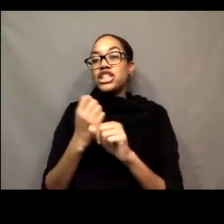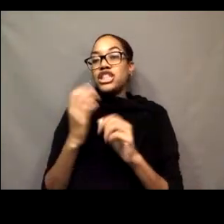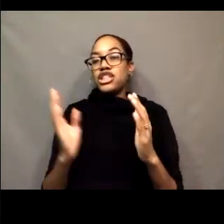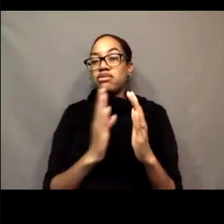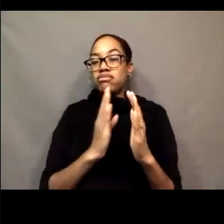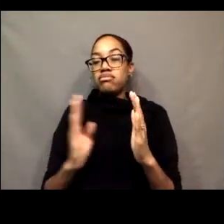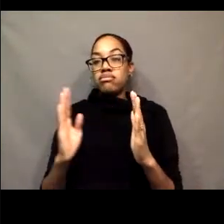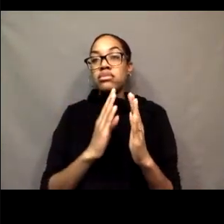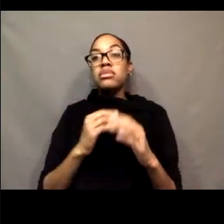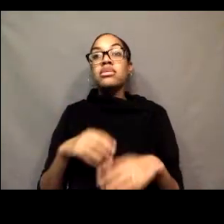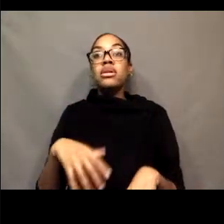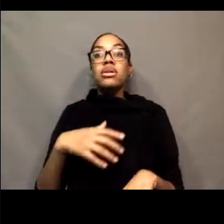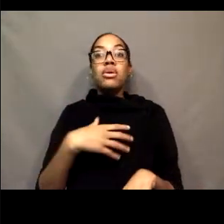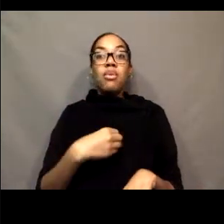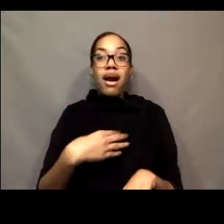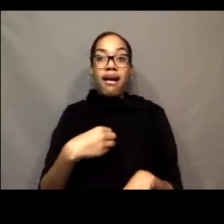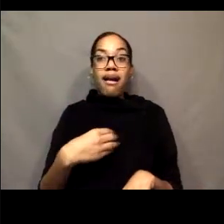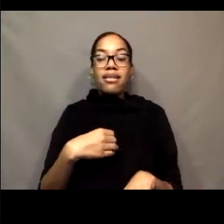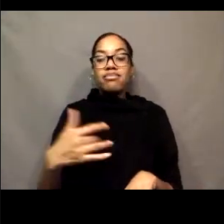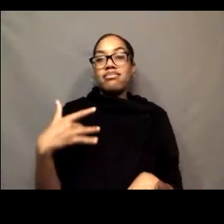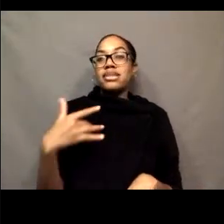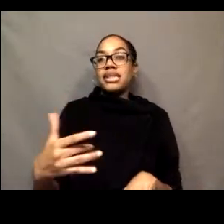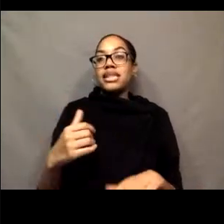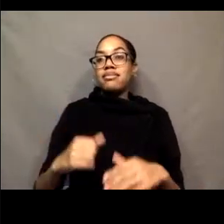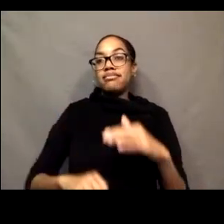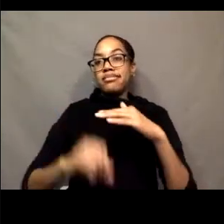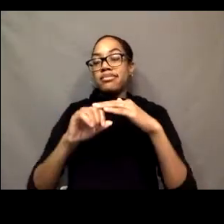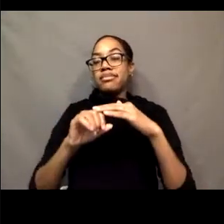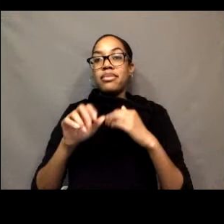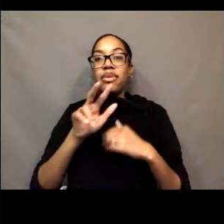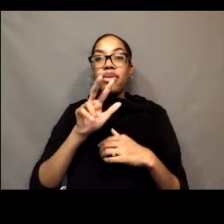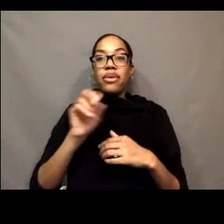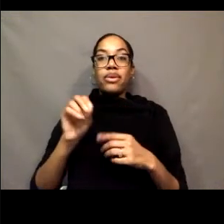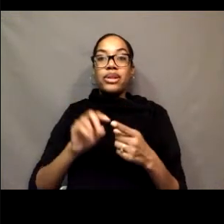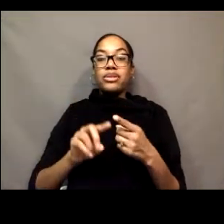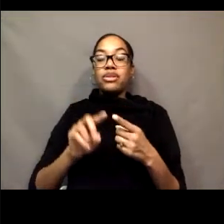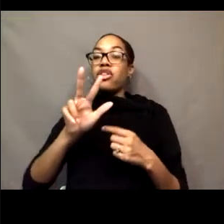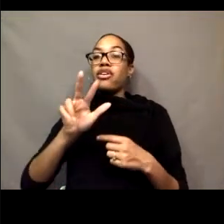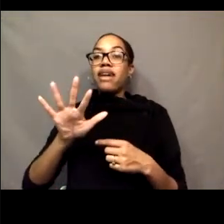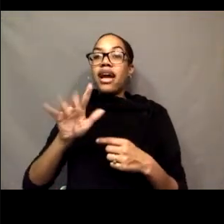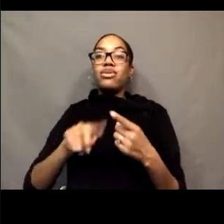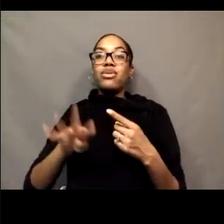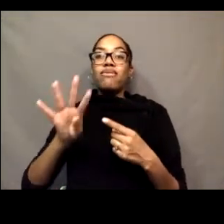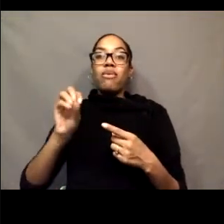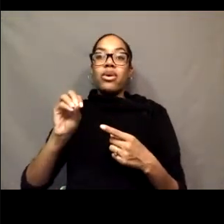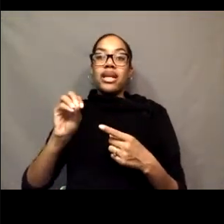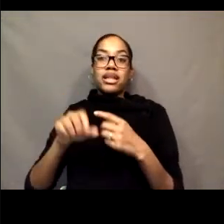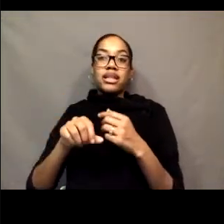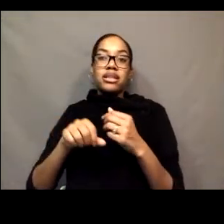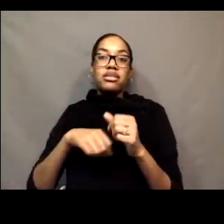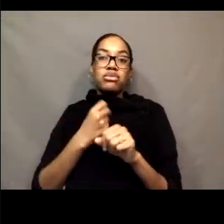White abalone are thought to live as old as 35 or 40 years. And red abalone, the very big ones,